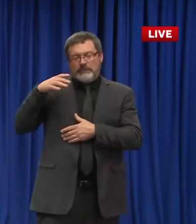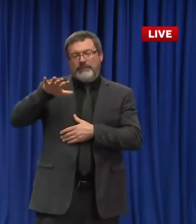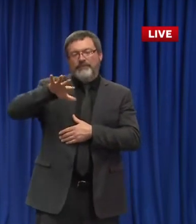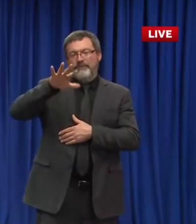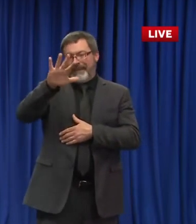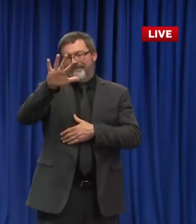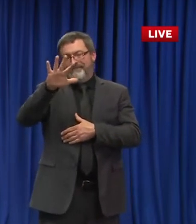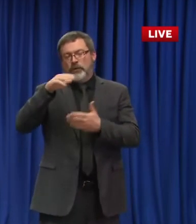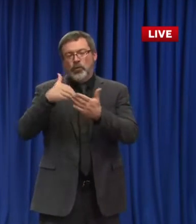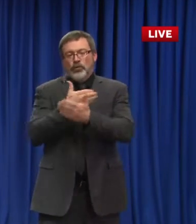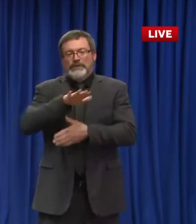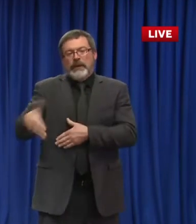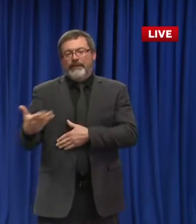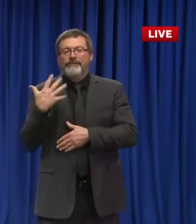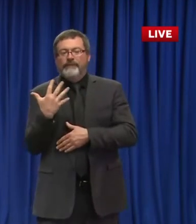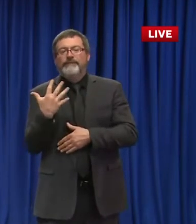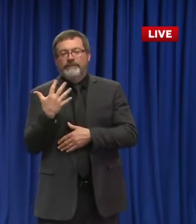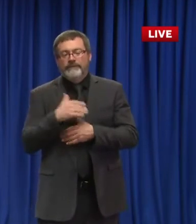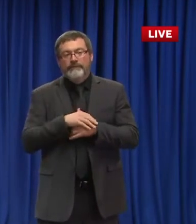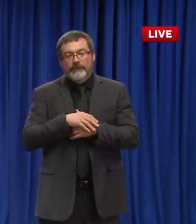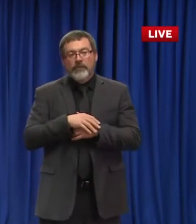IN NEW HAMPSHIRE AND THEN FIVE ADDITIONAL INDIVIDUALS.